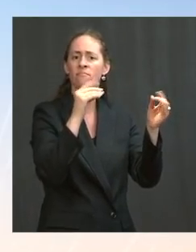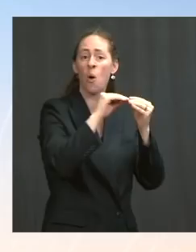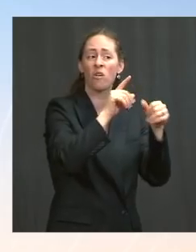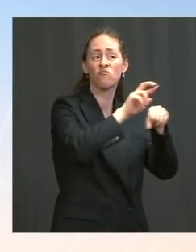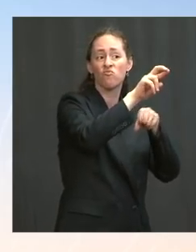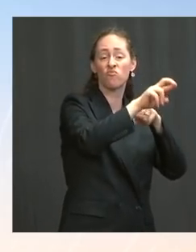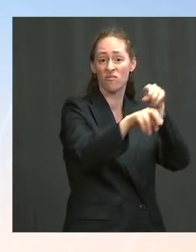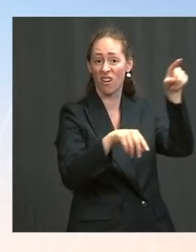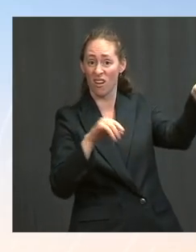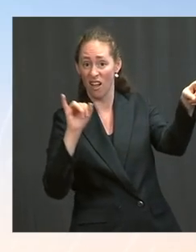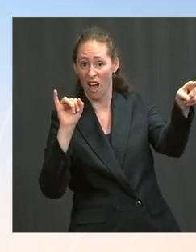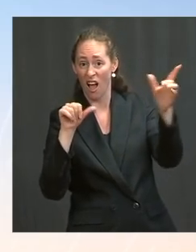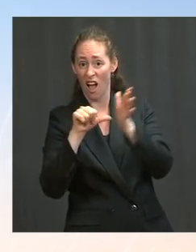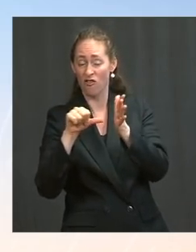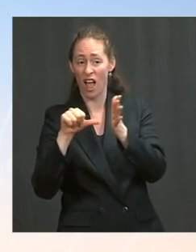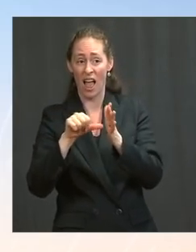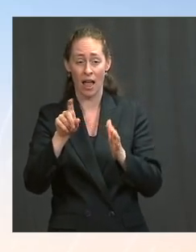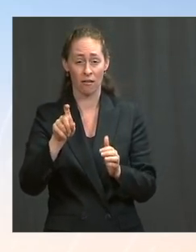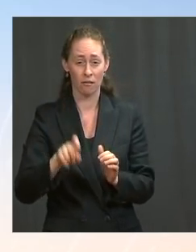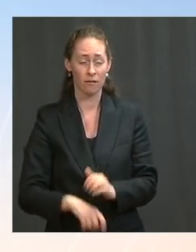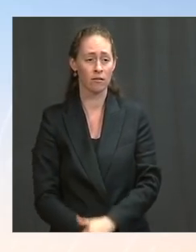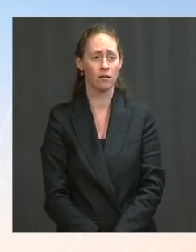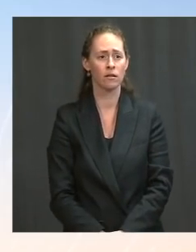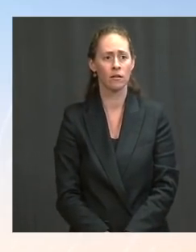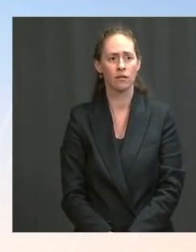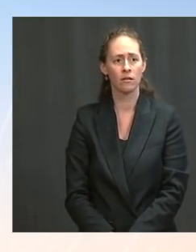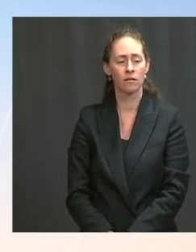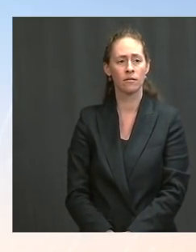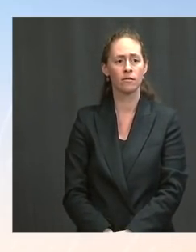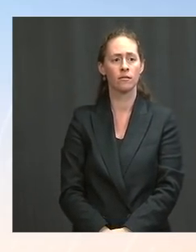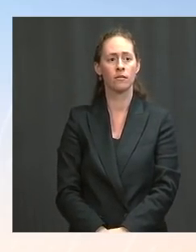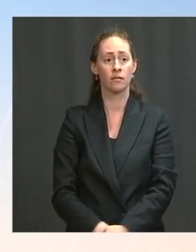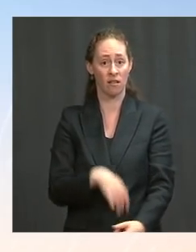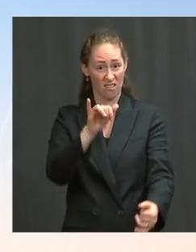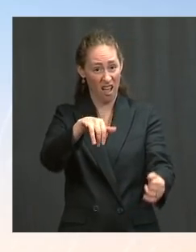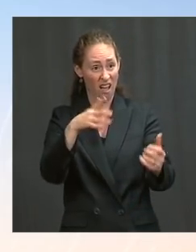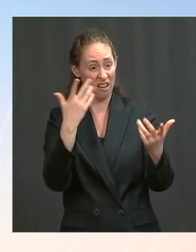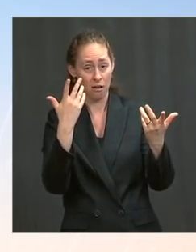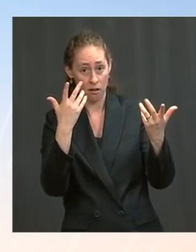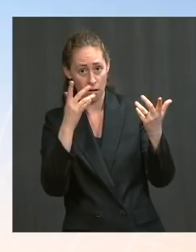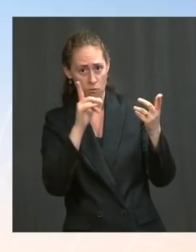was this purely a retaliatory strike or was it meant to actually thwart imminent hostilities